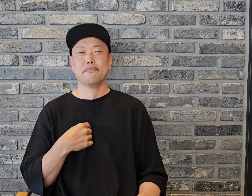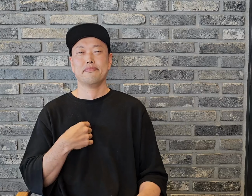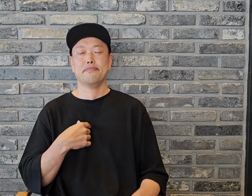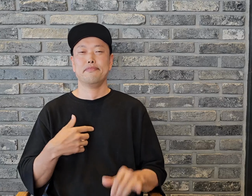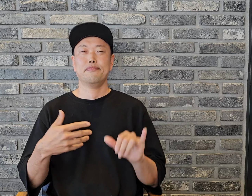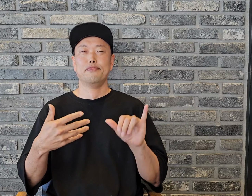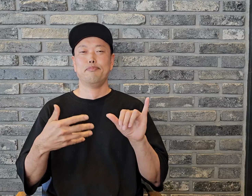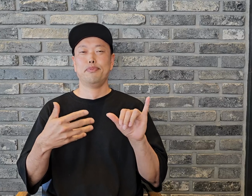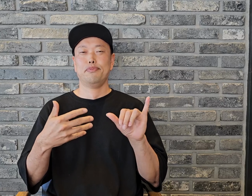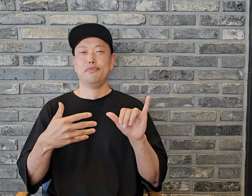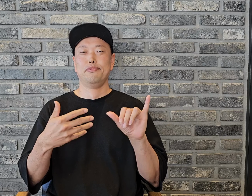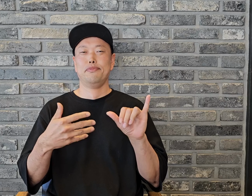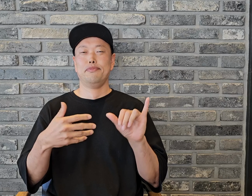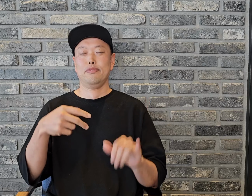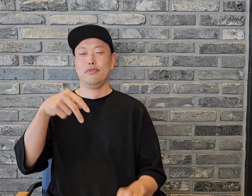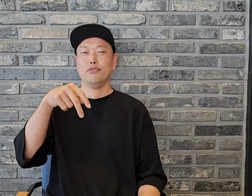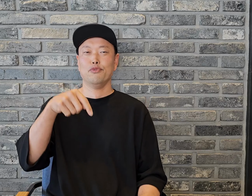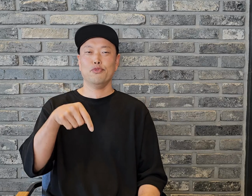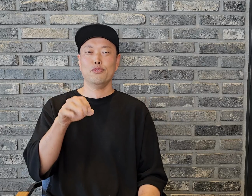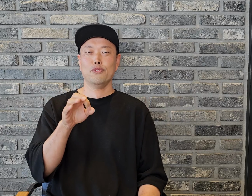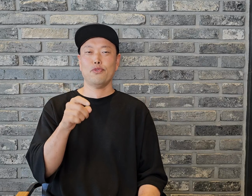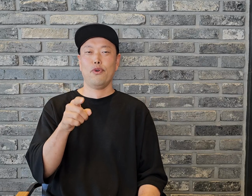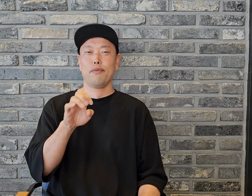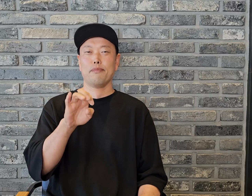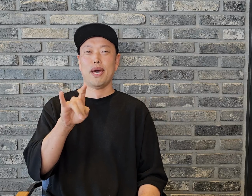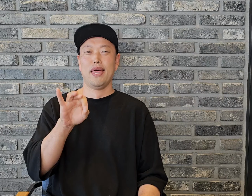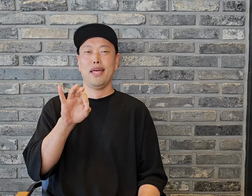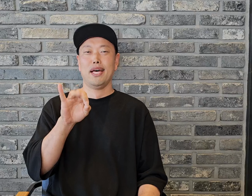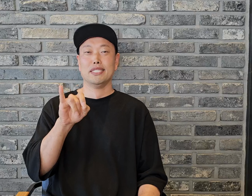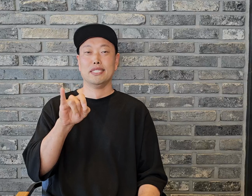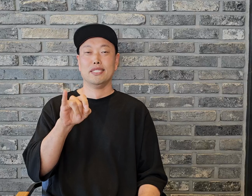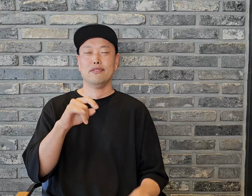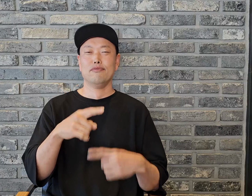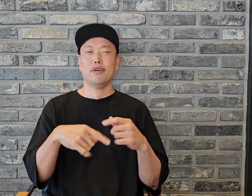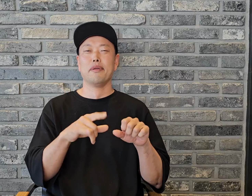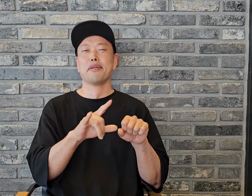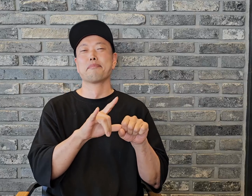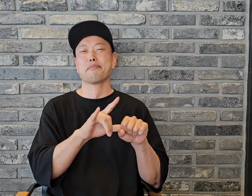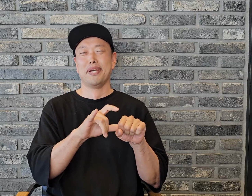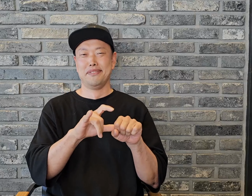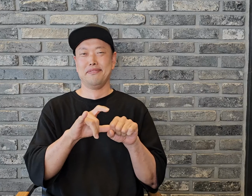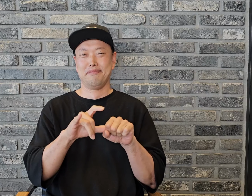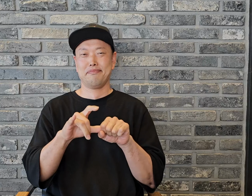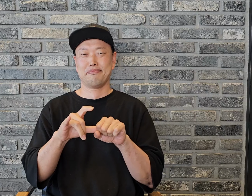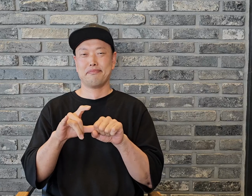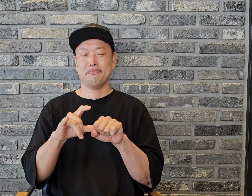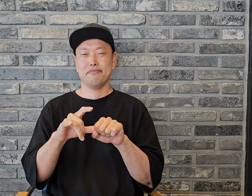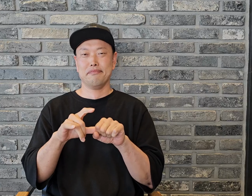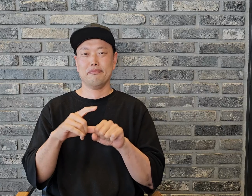I run a YouTube channel called Sign language + snail. I express it like this in sign language.